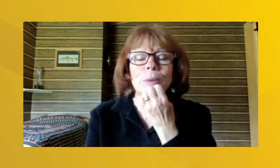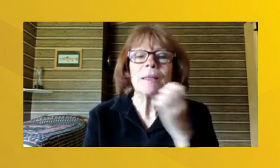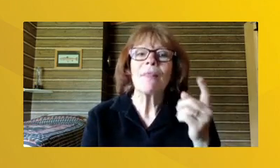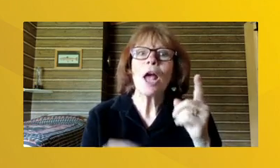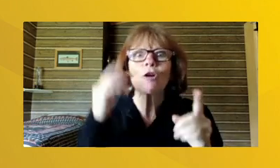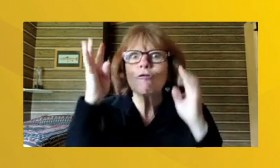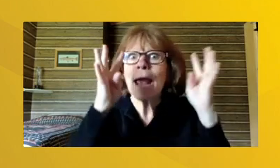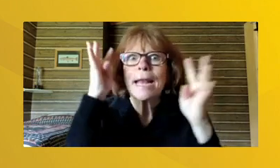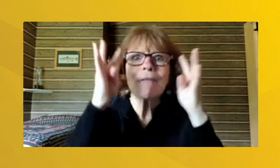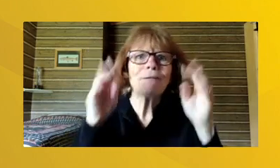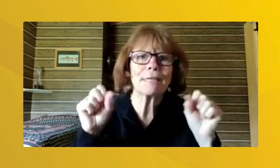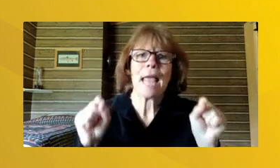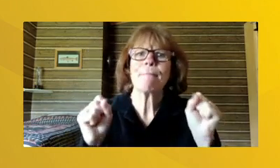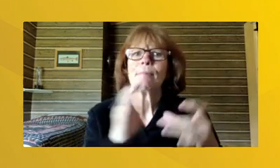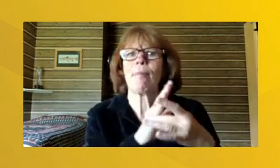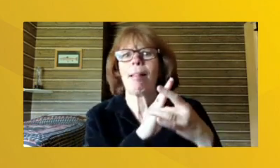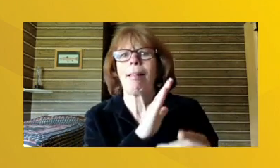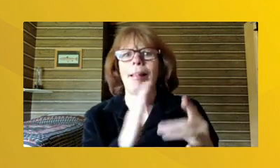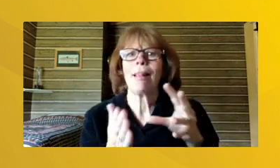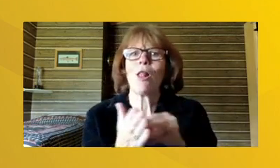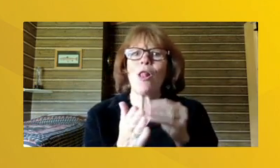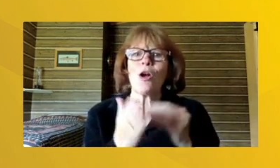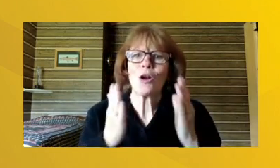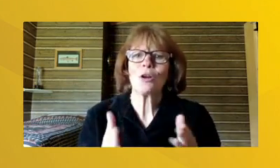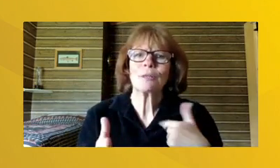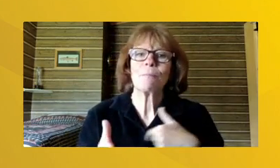And so we address them through three different prongs of activities.